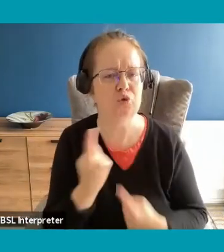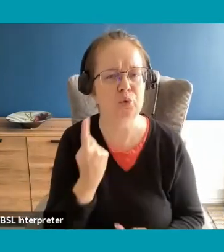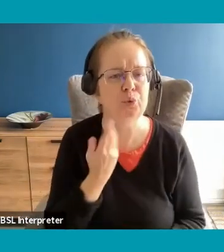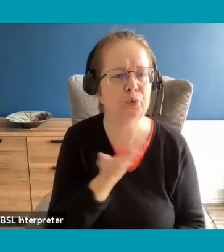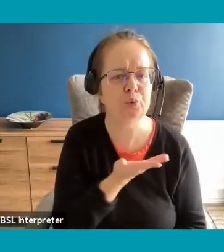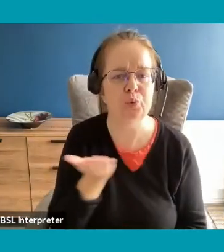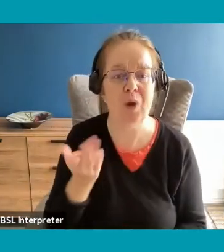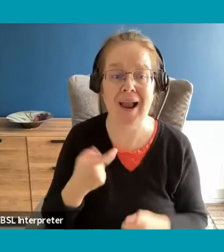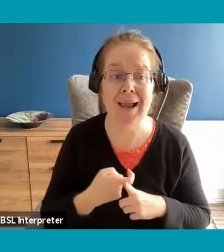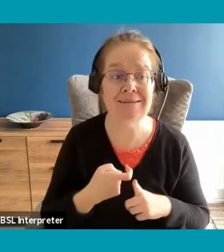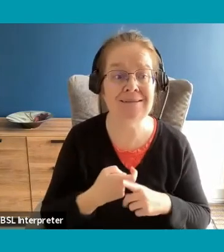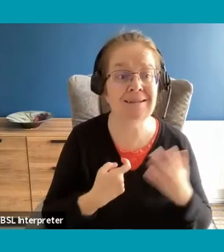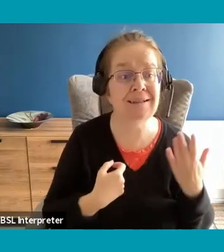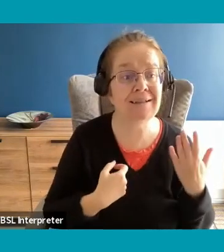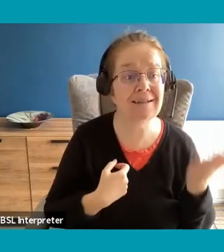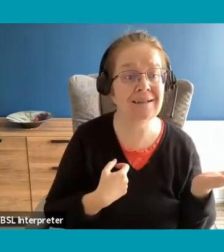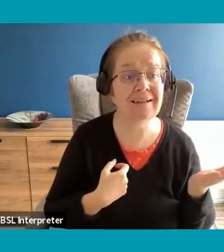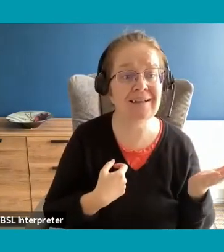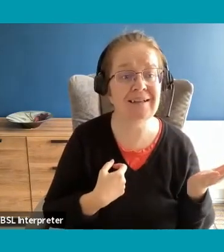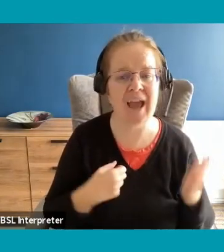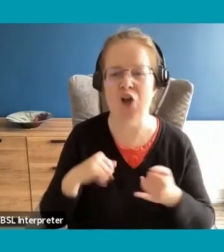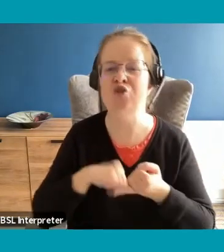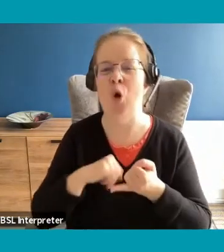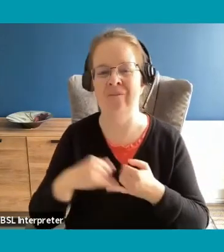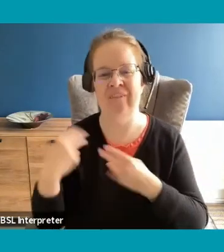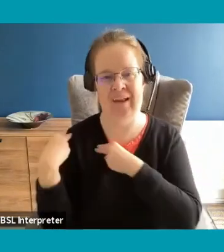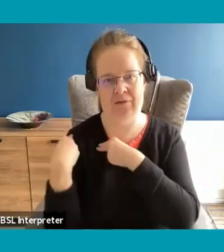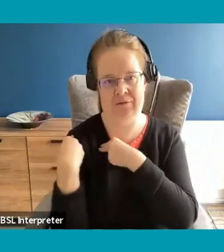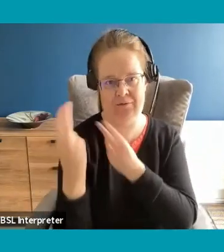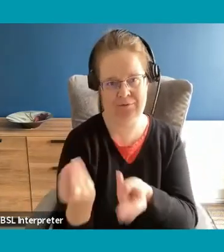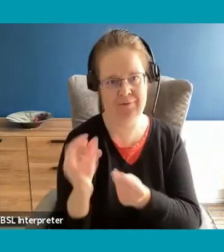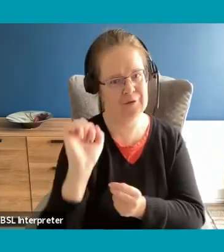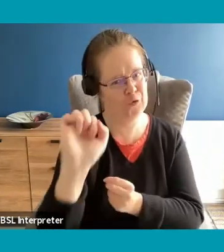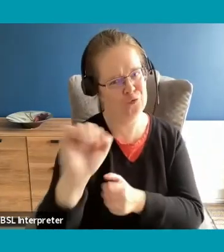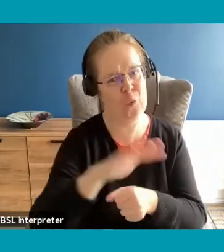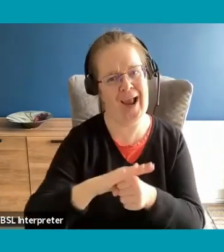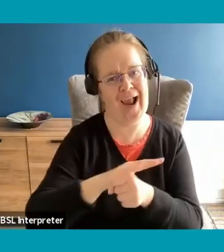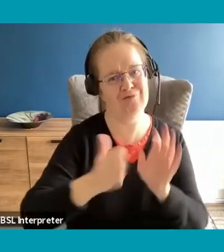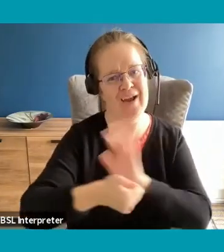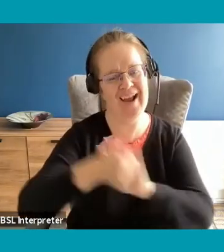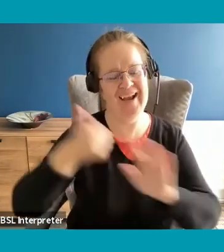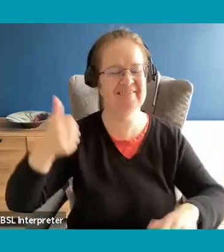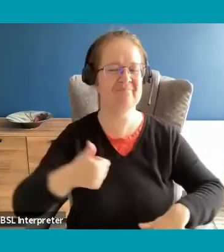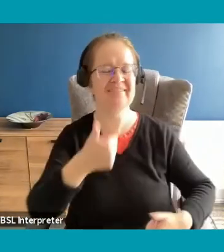Katie, I'll let you Sophie 'cause this is your area of expertise. That's fine